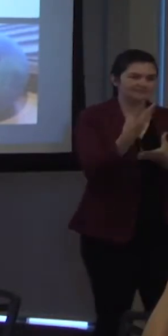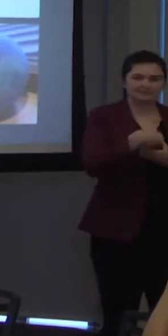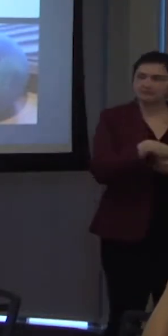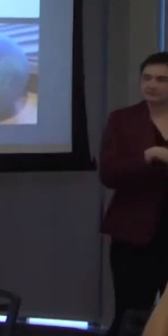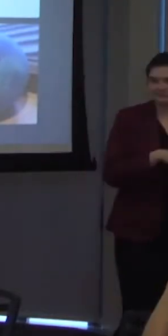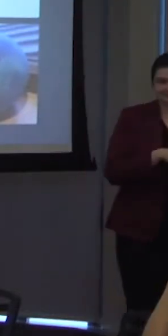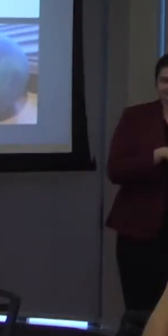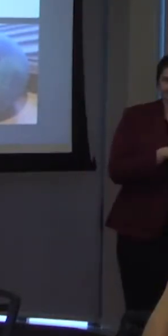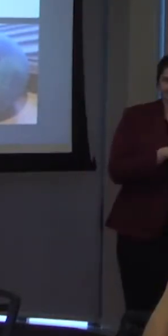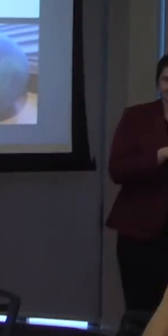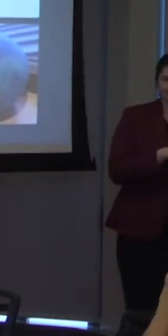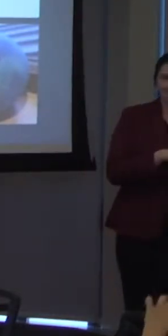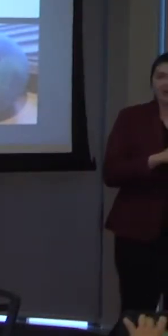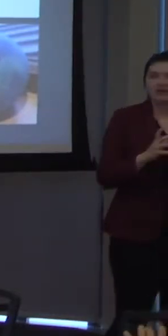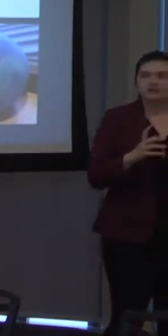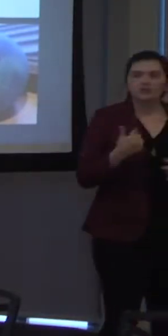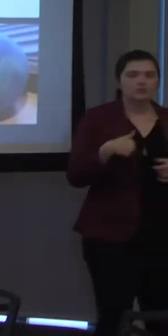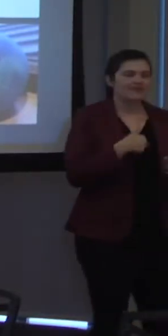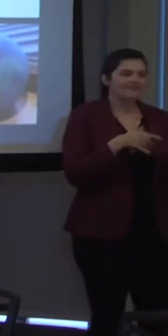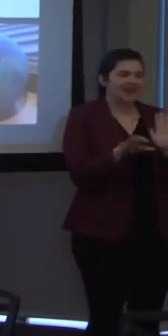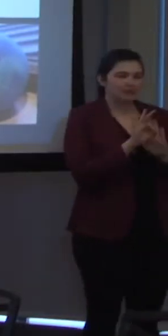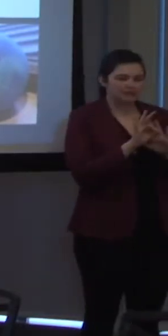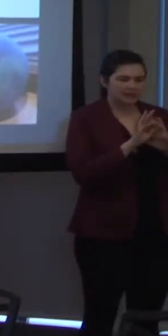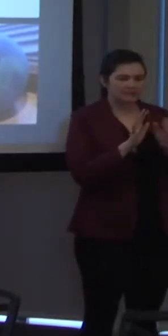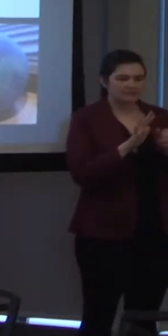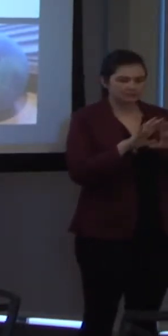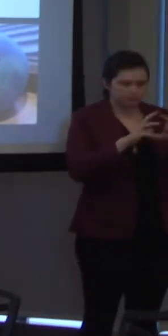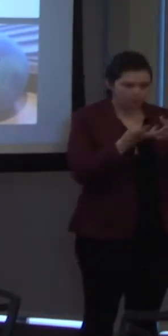So we went and found, kind of, smooth styrofoam balls,